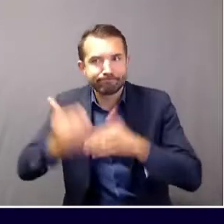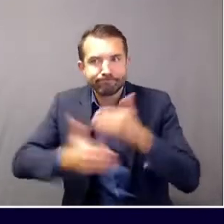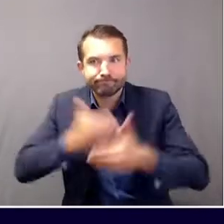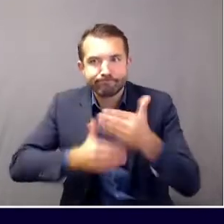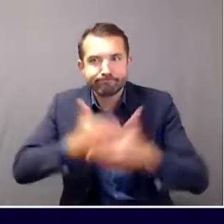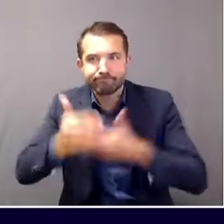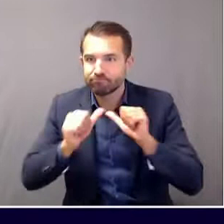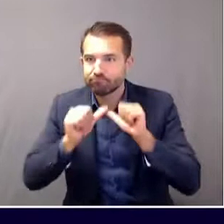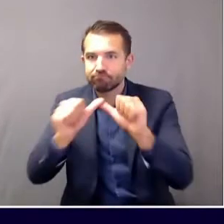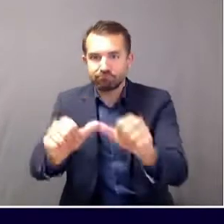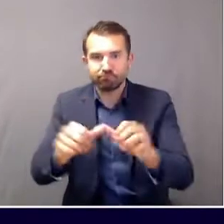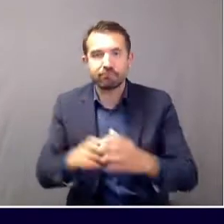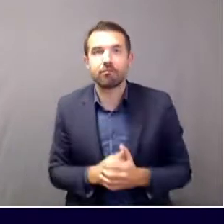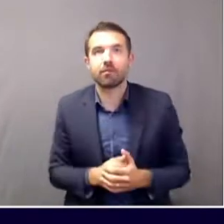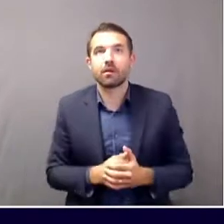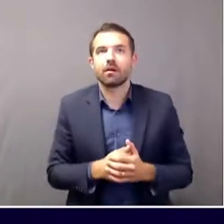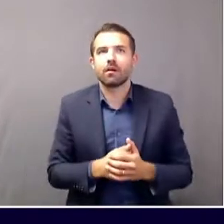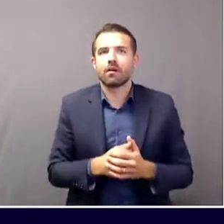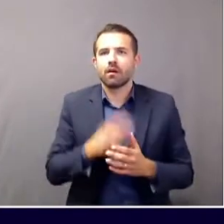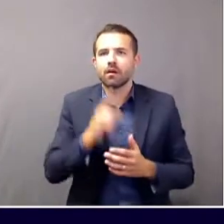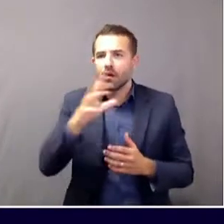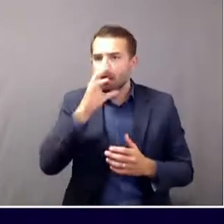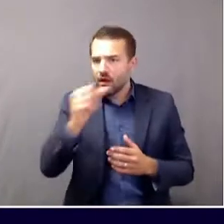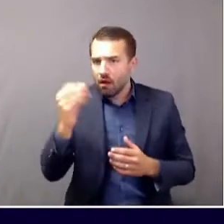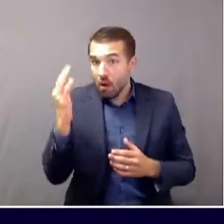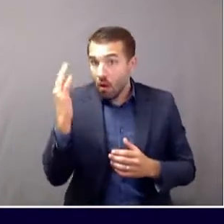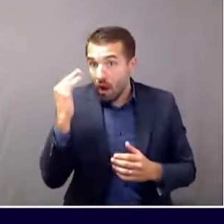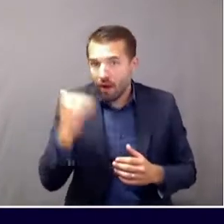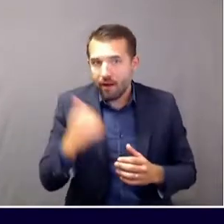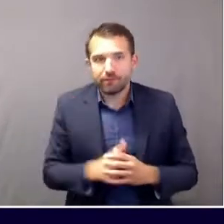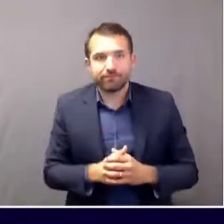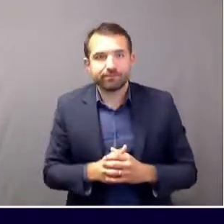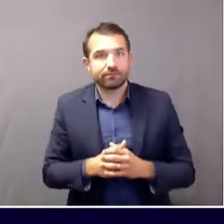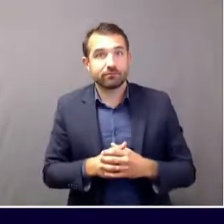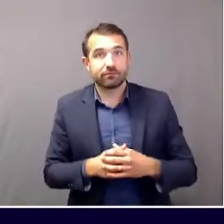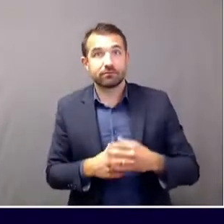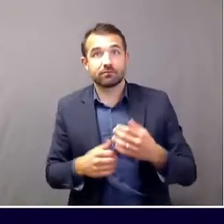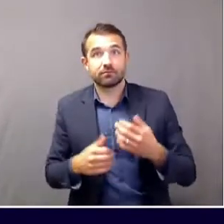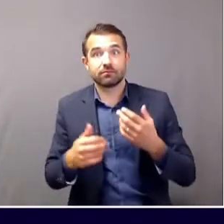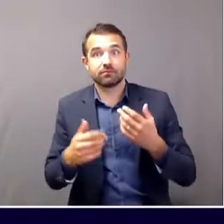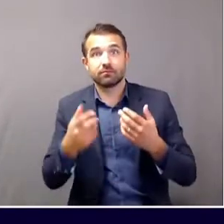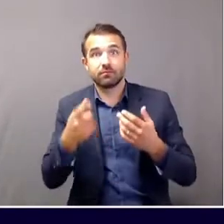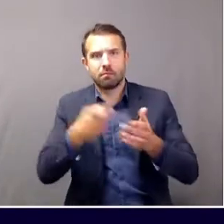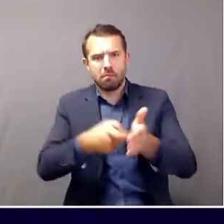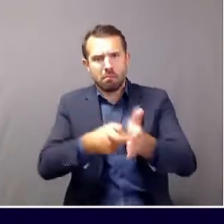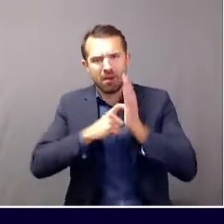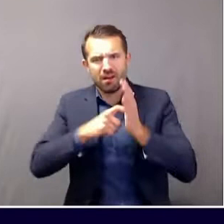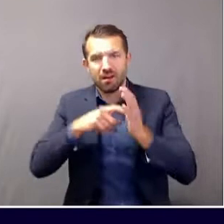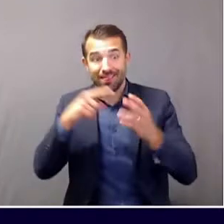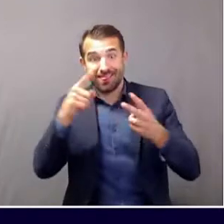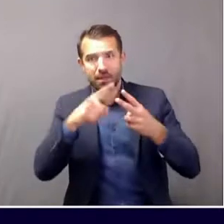requires ultracold cold storage